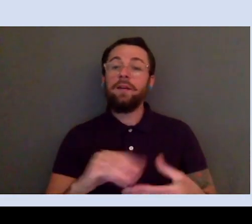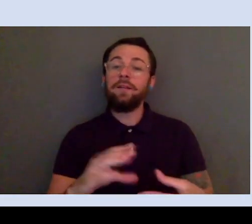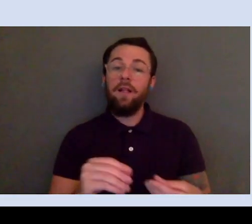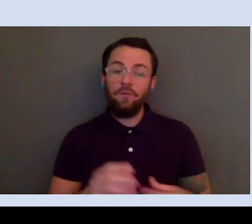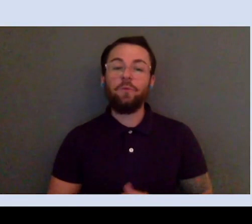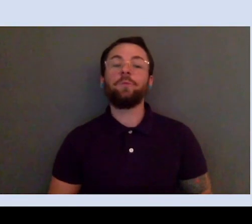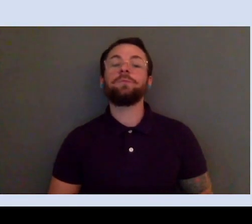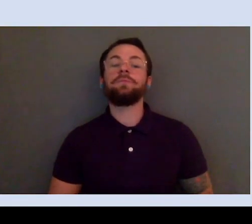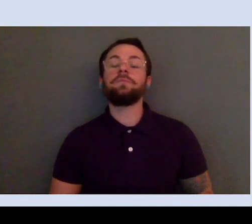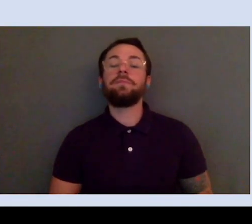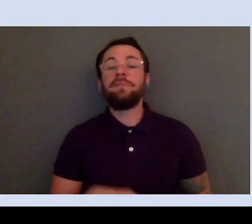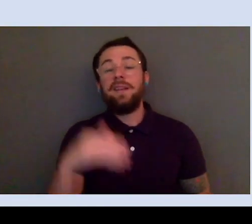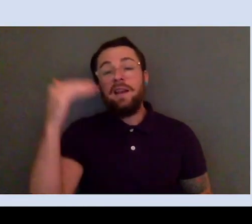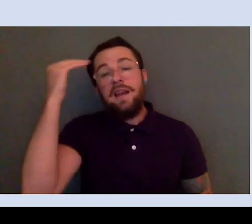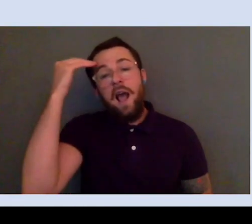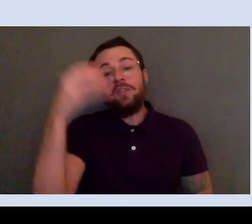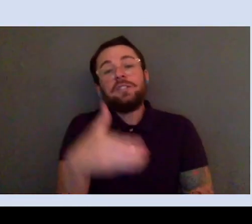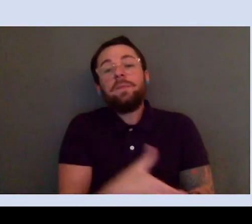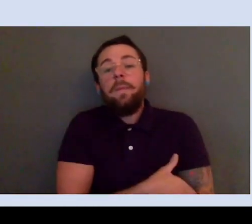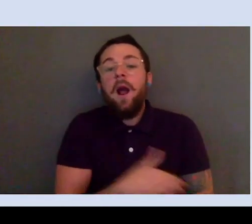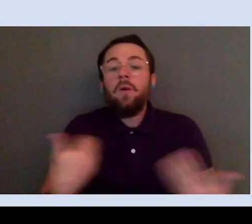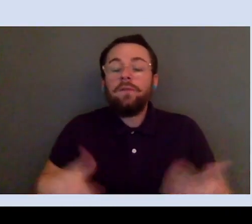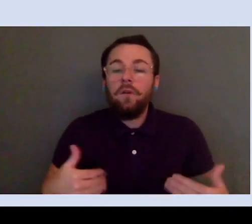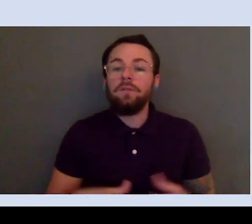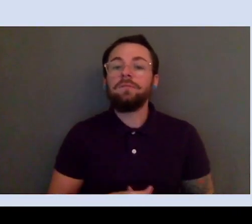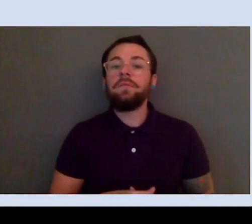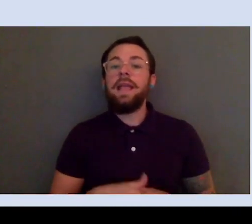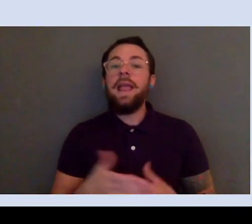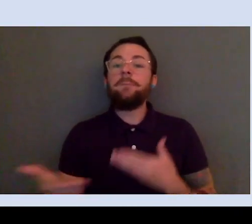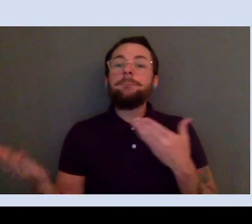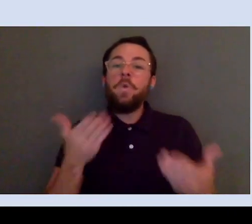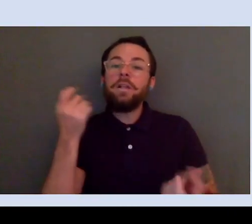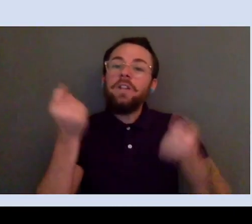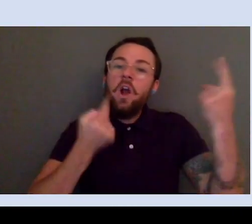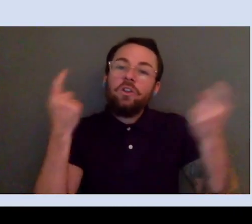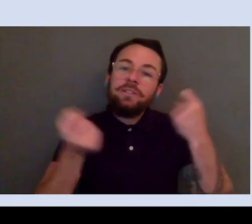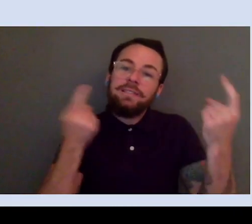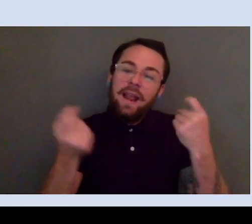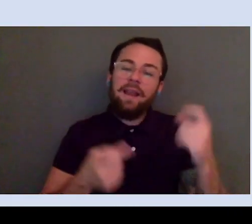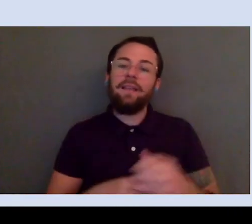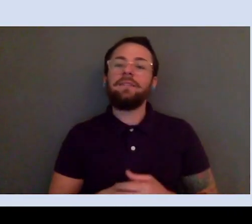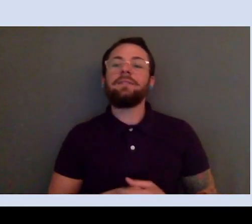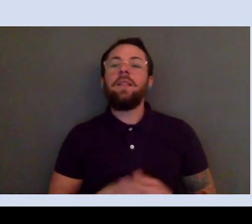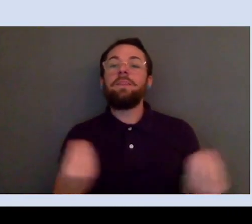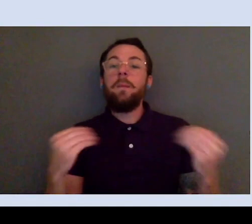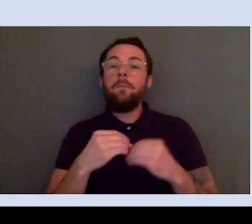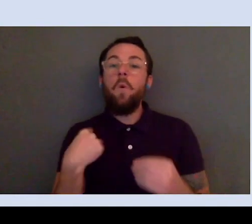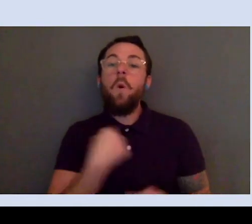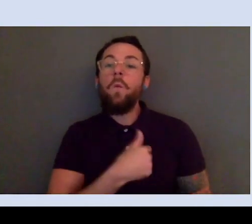And now as I get ready to wrap up the presentation, the heart of my message today is that knowledge